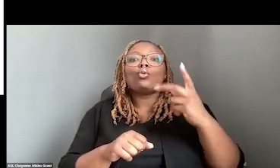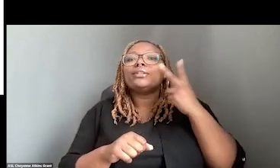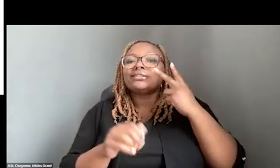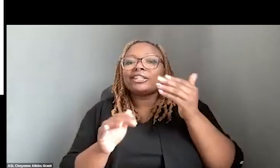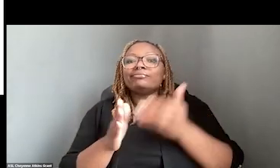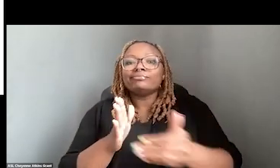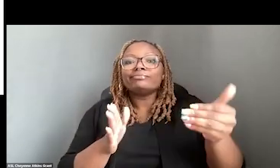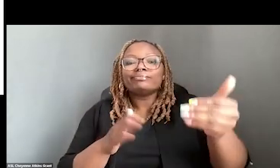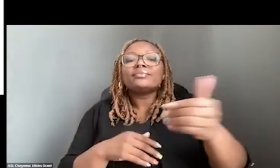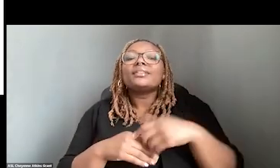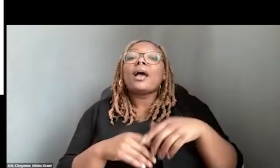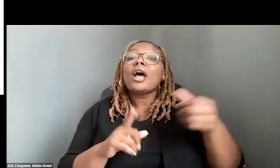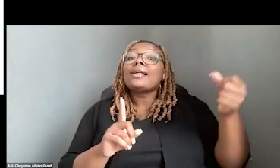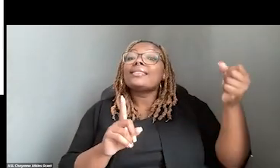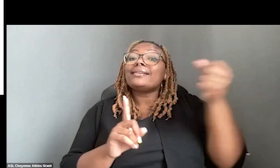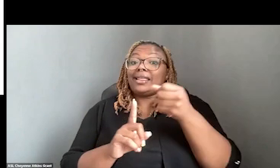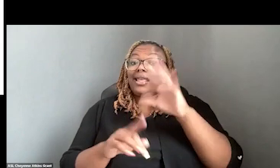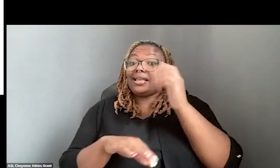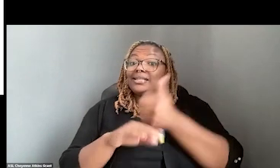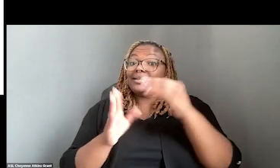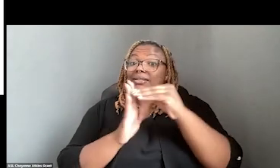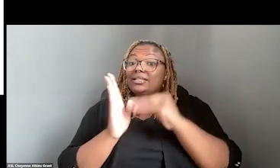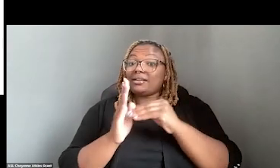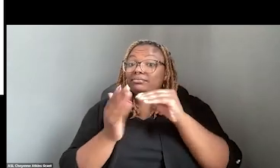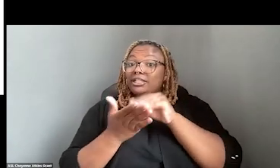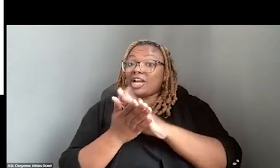while the delegate can set up the document for you and fill out all the information,